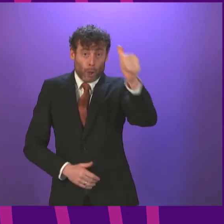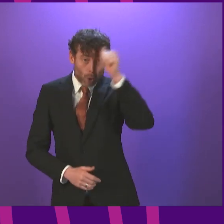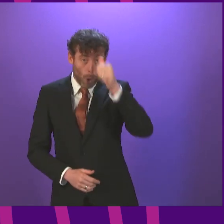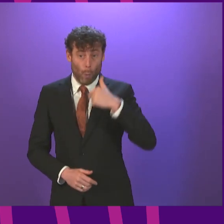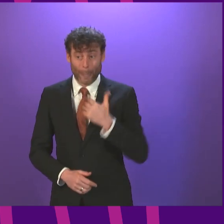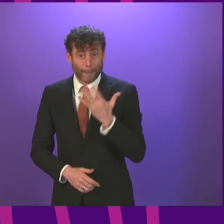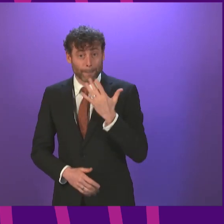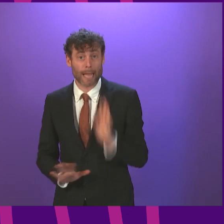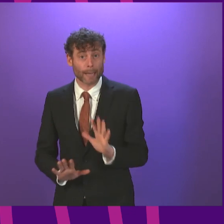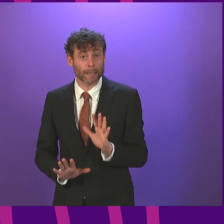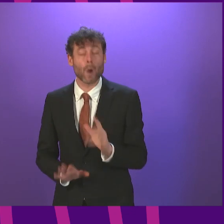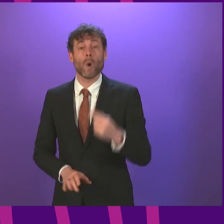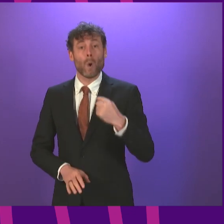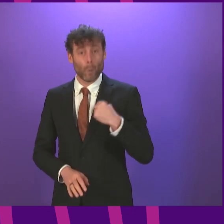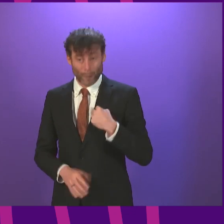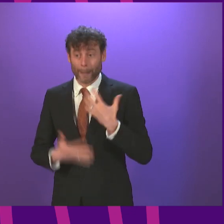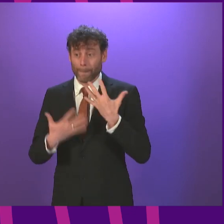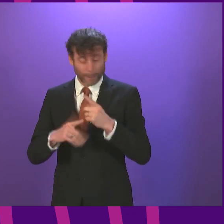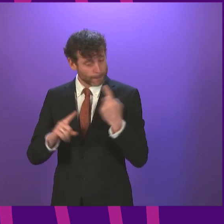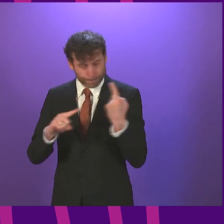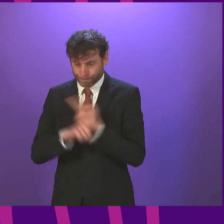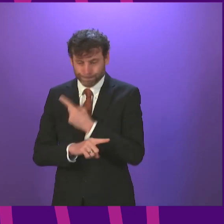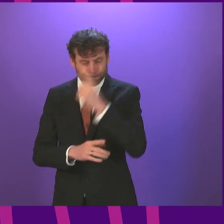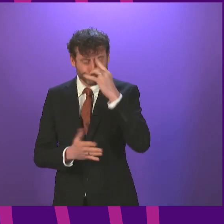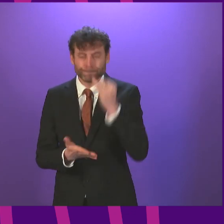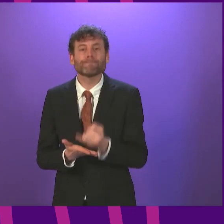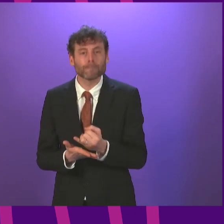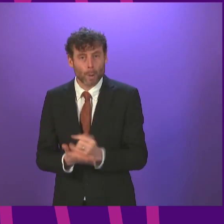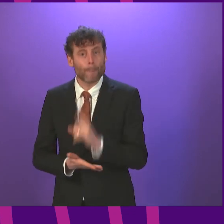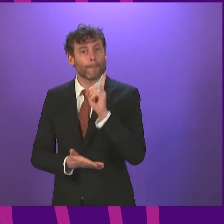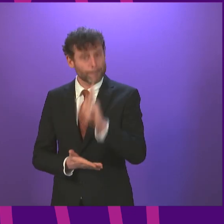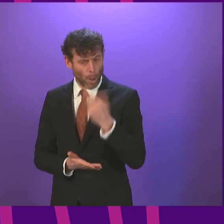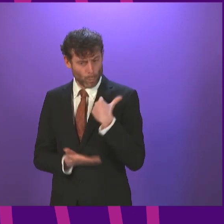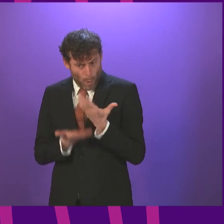A serious error was made by the Government in that investigation, and, as the judicial